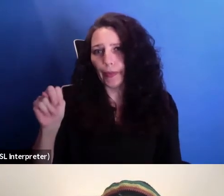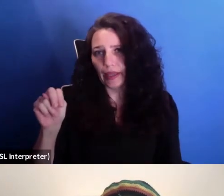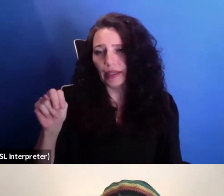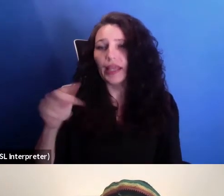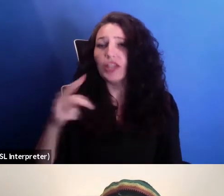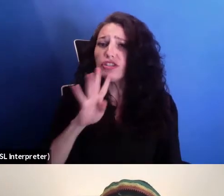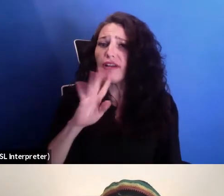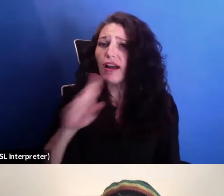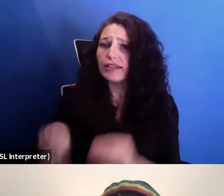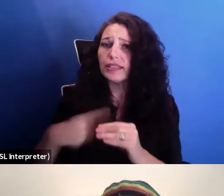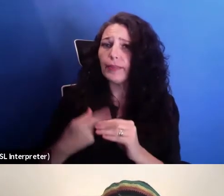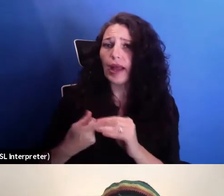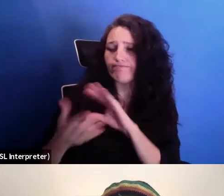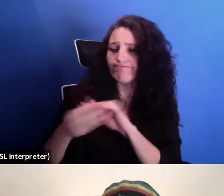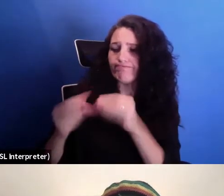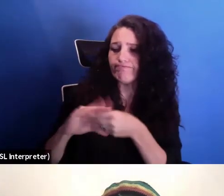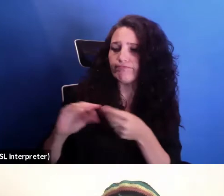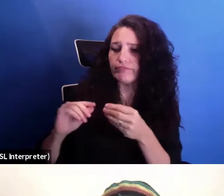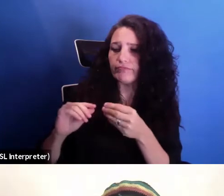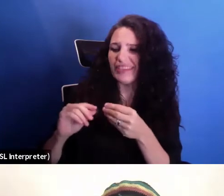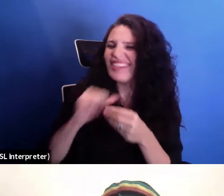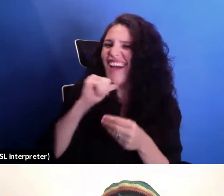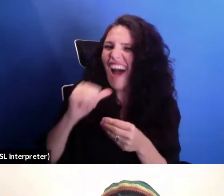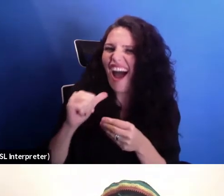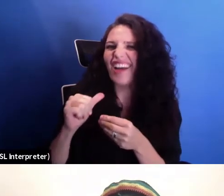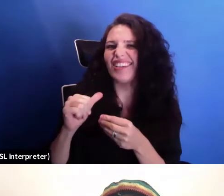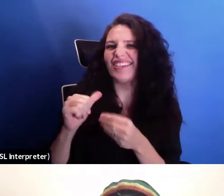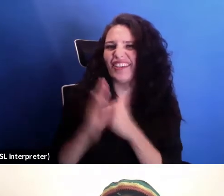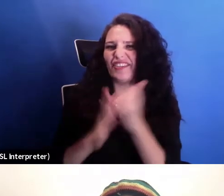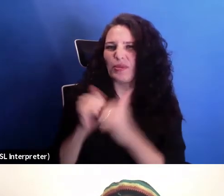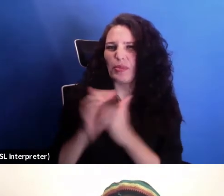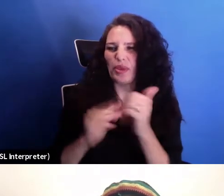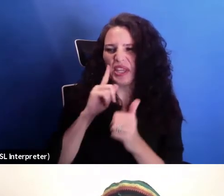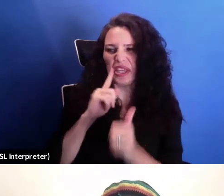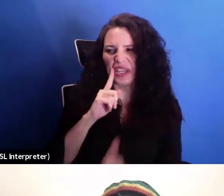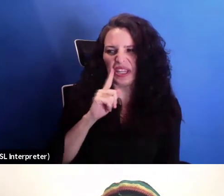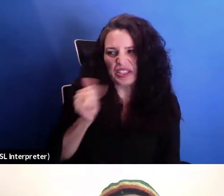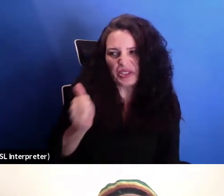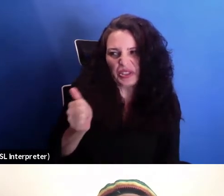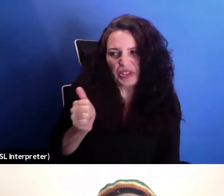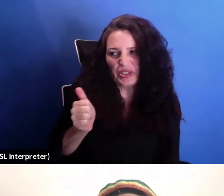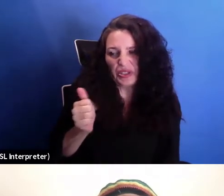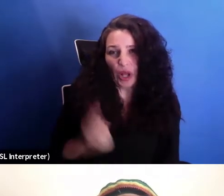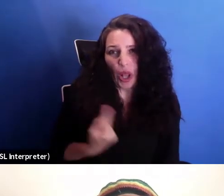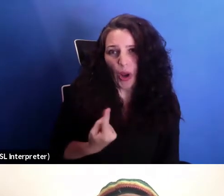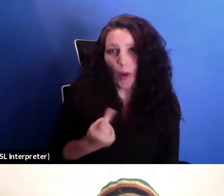Cause she always thinks of it as, us. I think one of the things that really hits hard